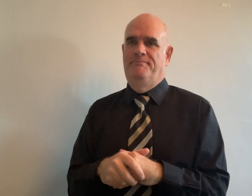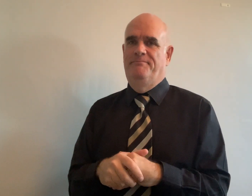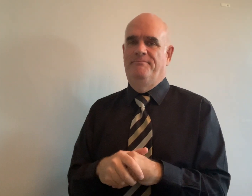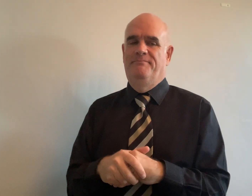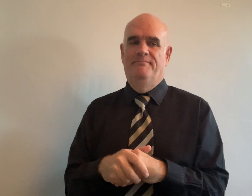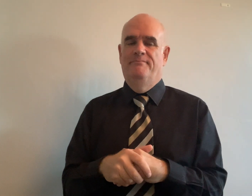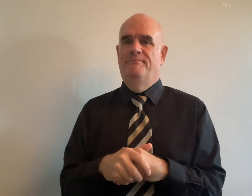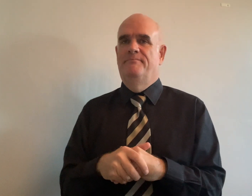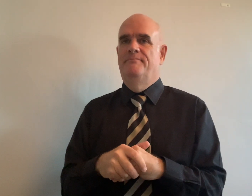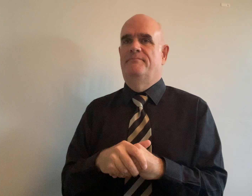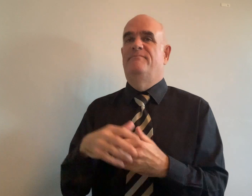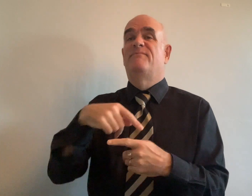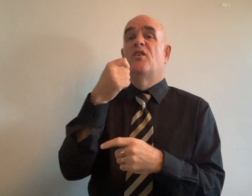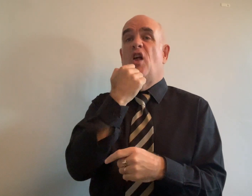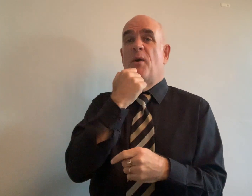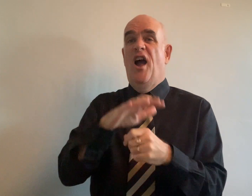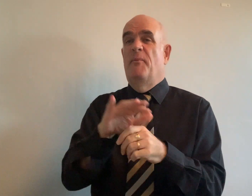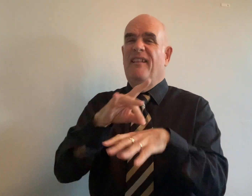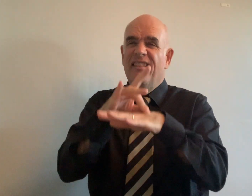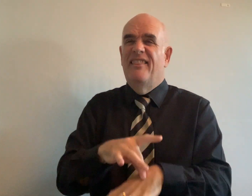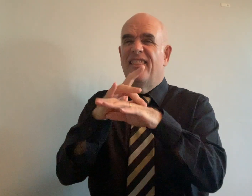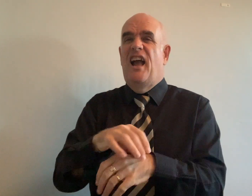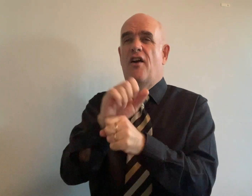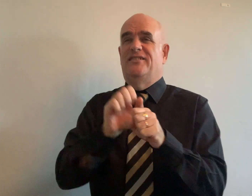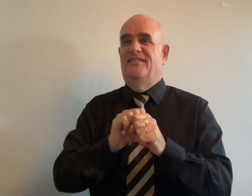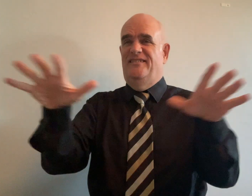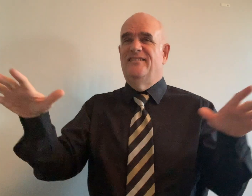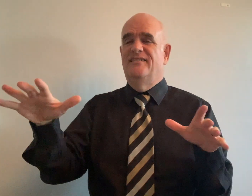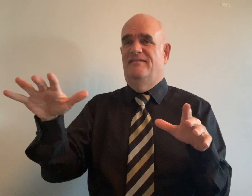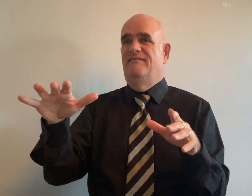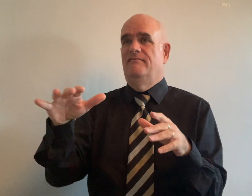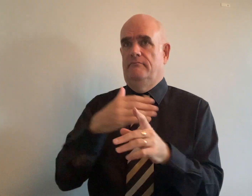shocking levels, it would be easy to become overwhelmed.